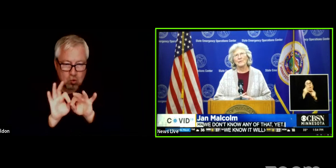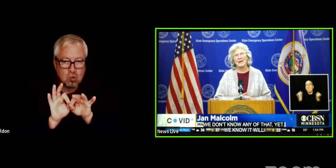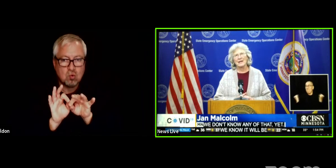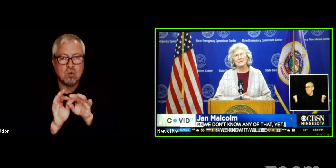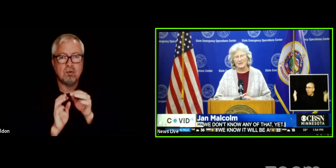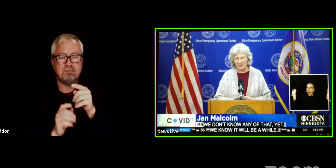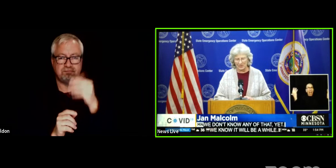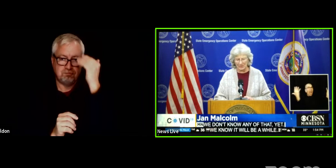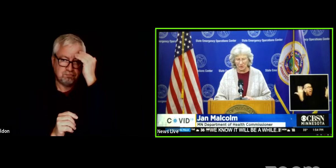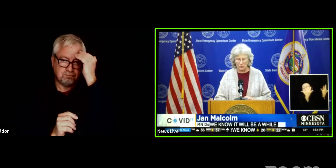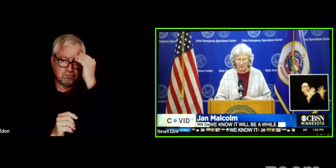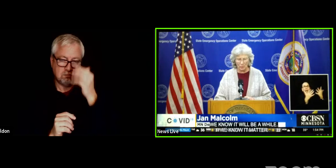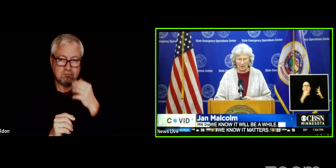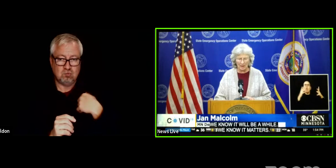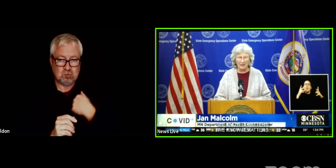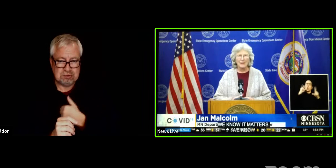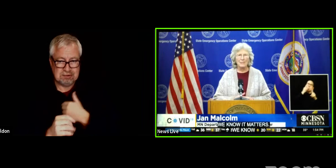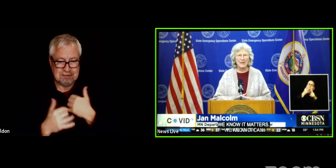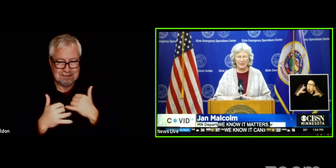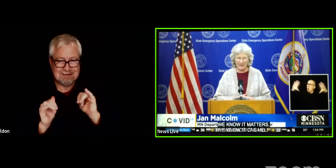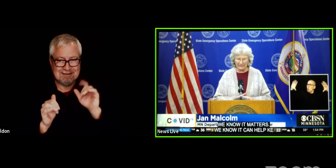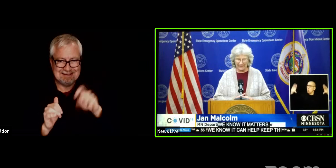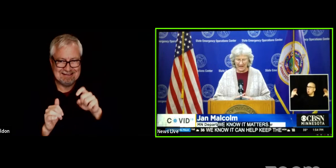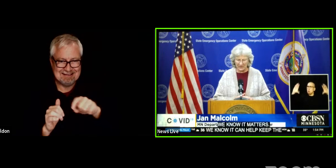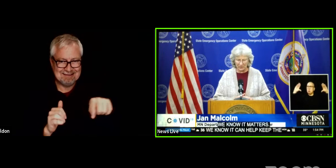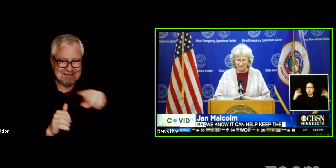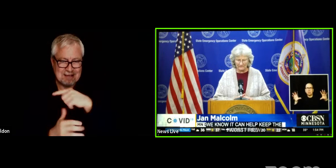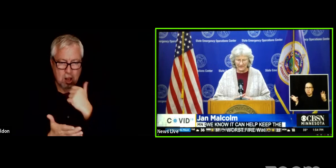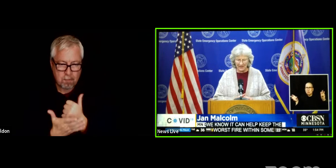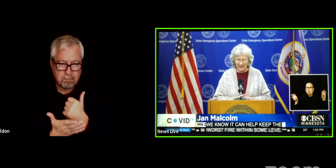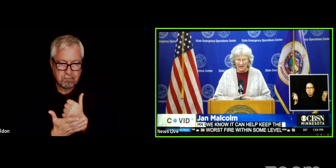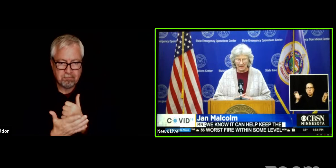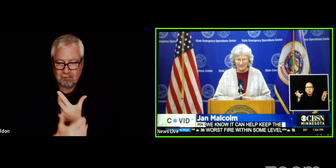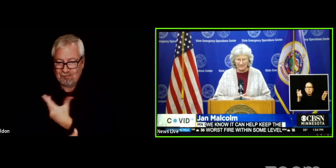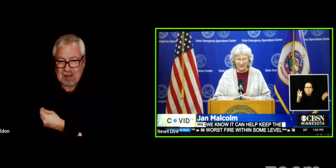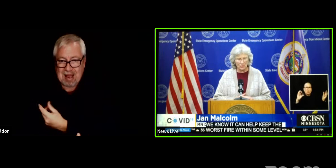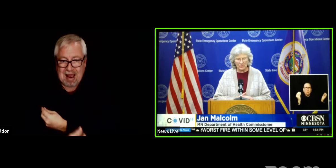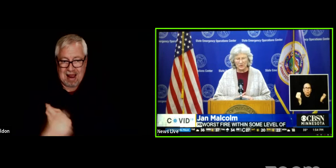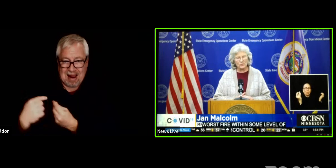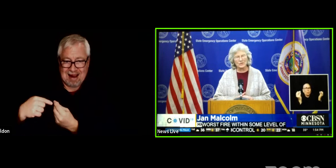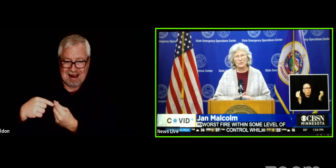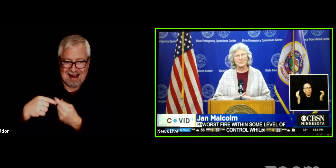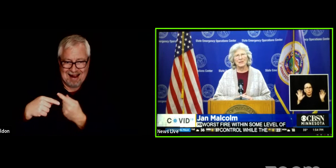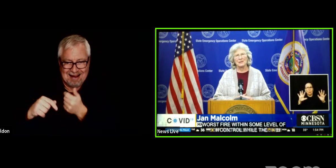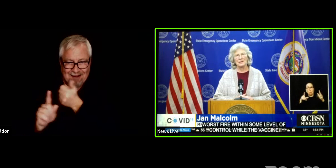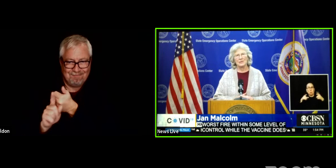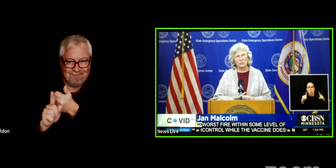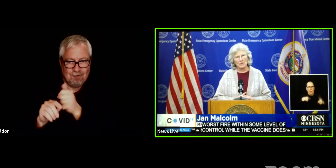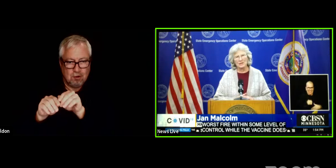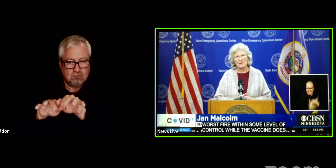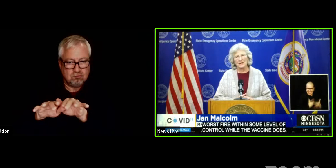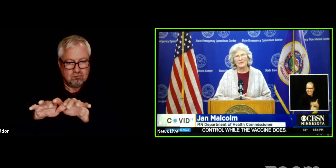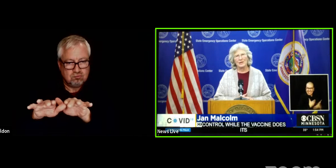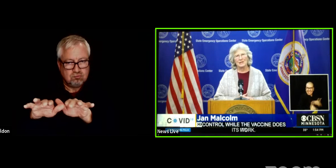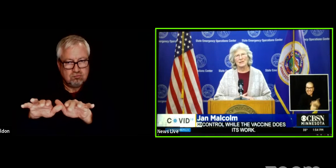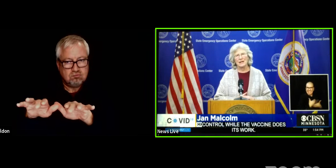THE VACCINES TO DO THEIR WORK BETTER AND FASTER. SO WE JUST WANT YOU TO BE ASSURED AS THE GOVERNOR HAS SAID